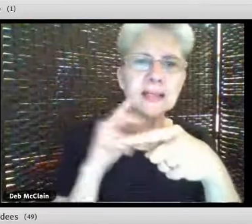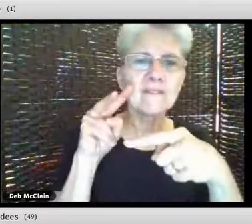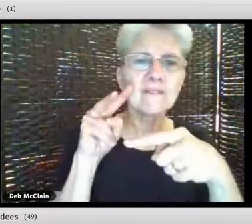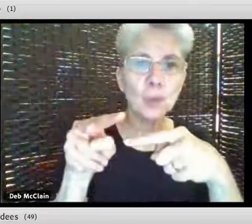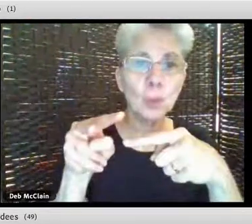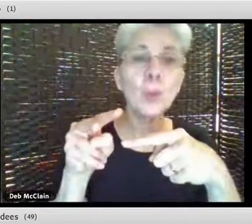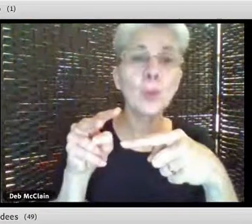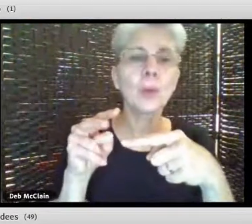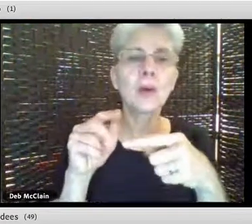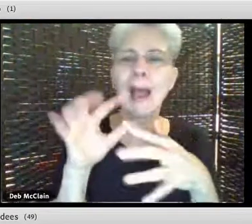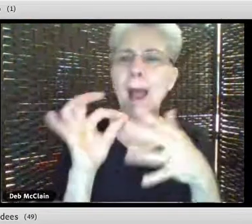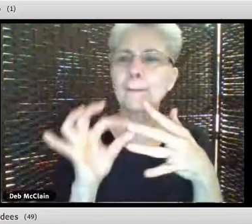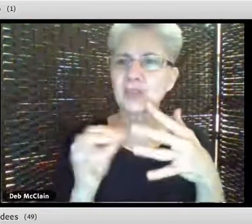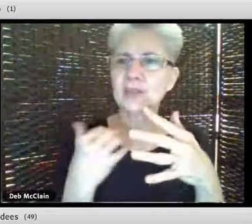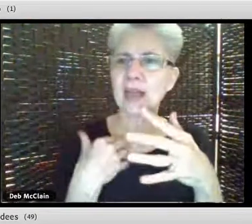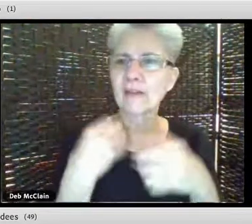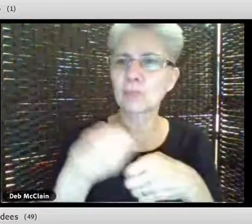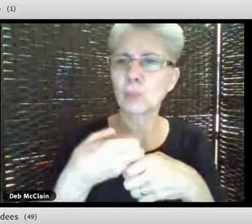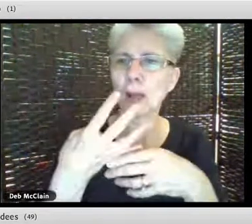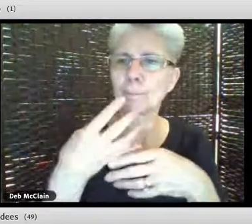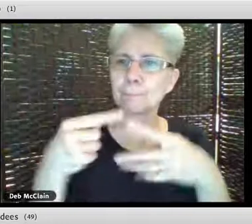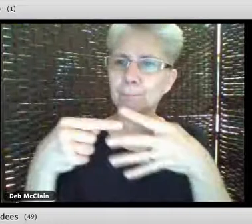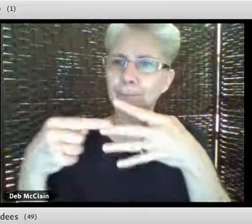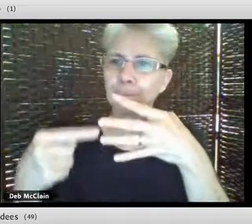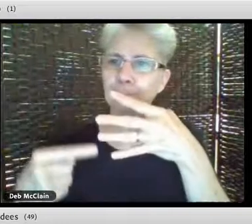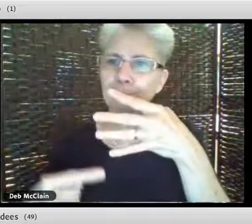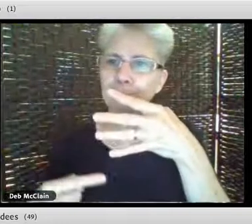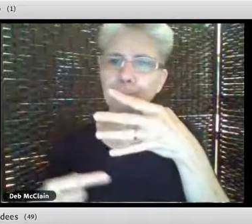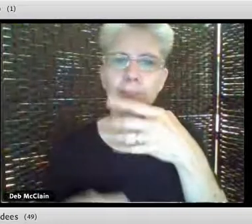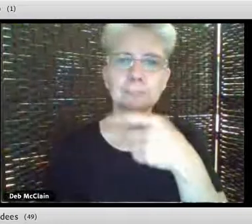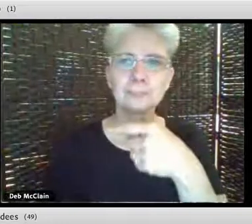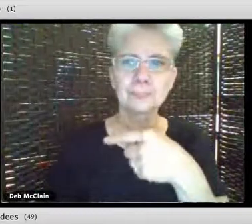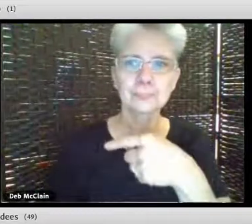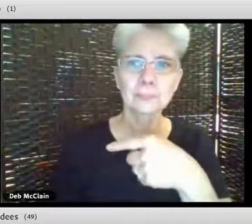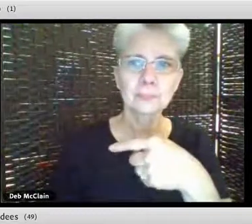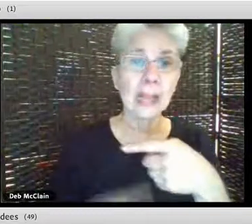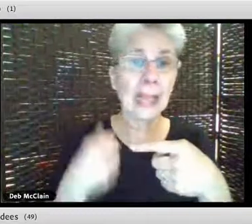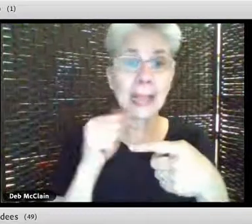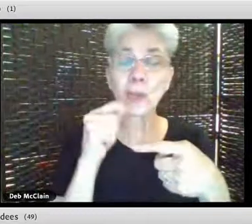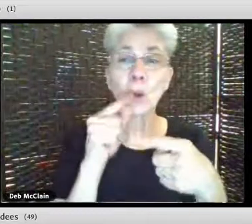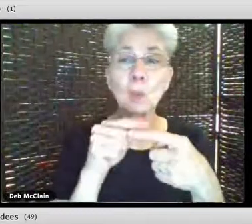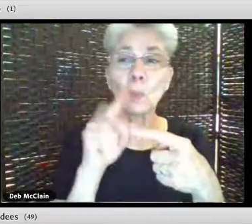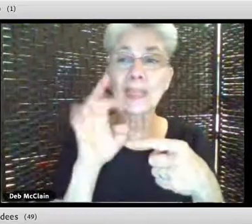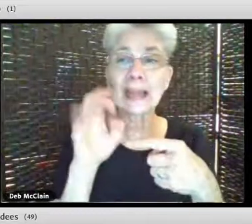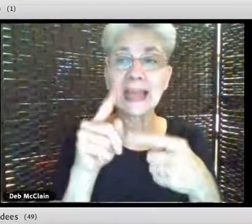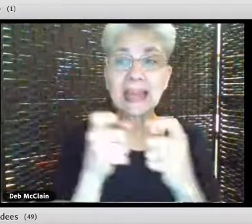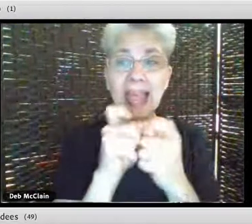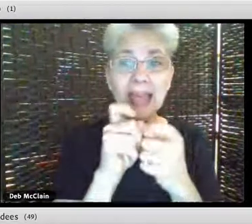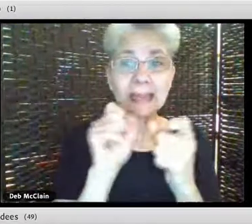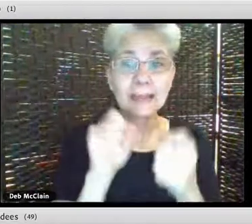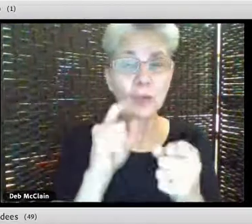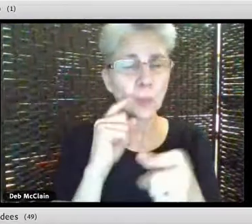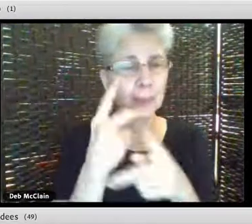You have some options here. Let it catch up. You can say anyone with the link can edit, and you want to be careful about that, right?